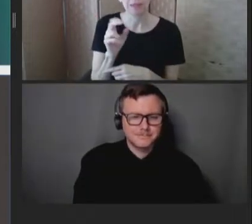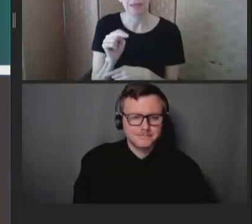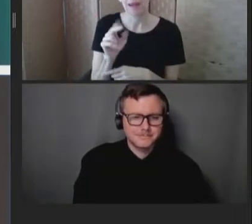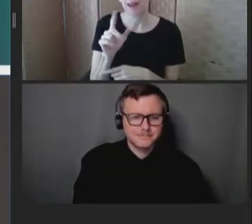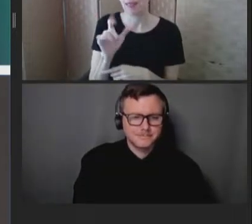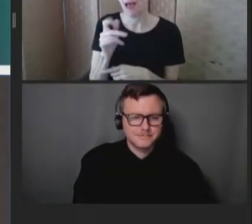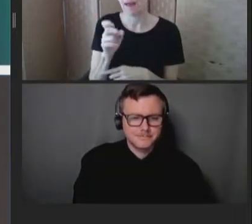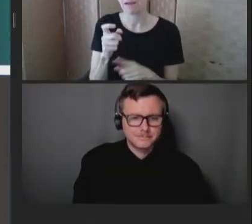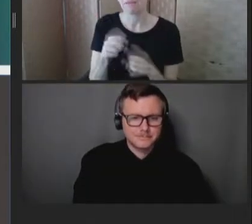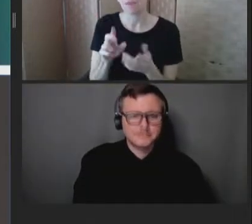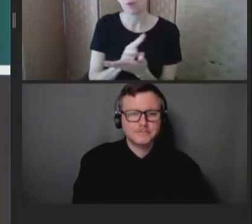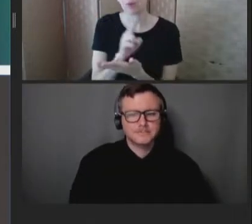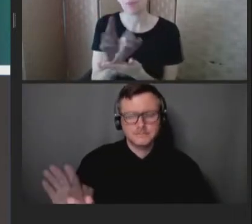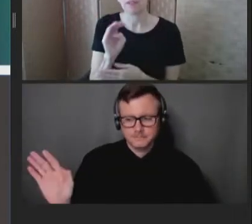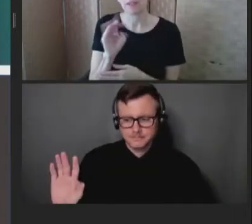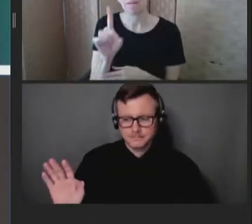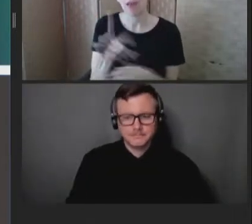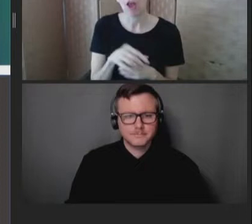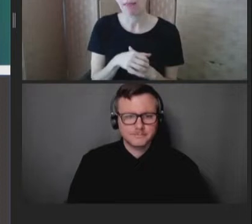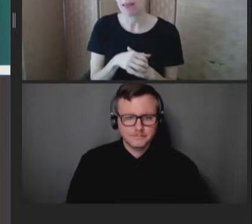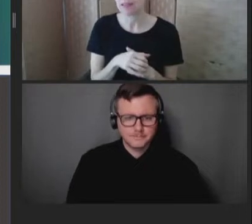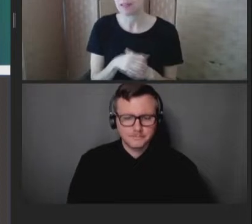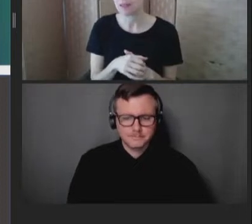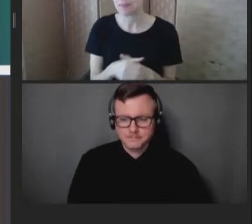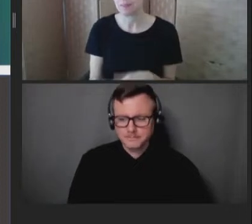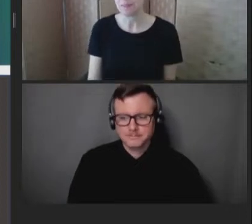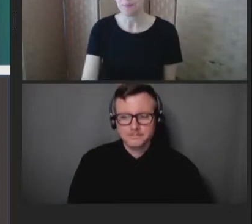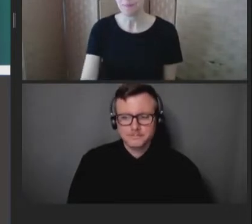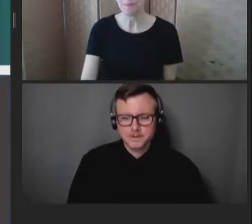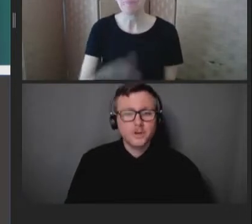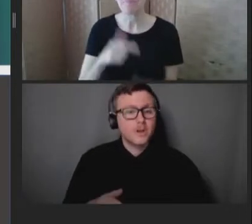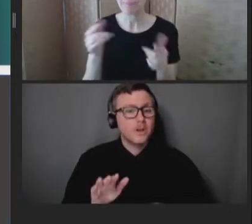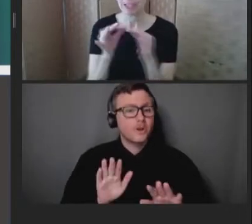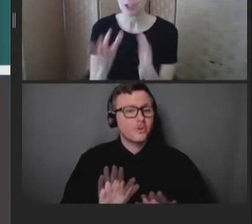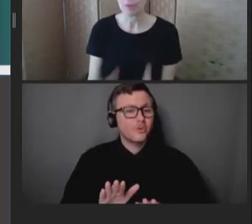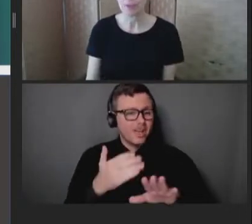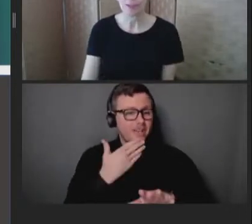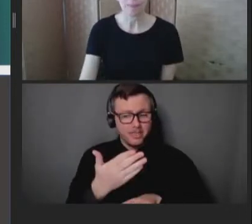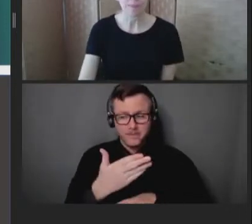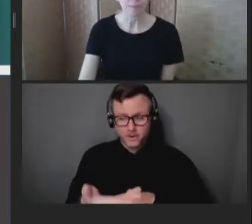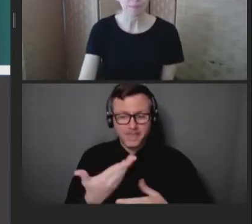Kirsten Lyke: Great. Thank you so much for the invitation to be here. I'm representing